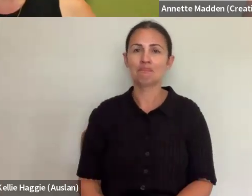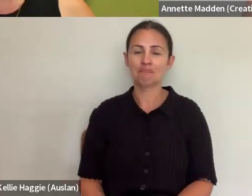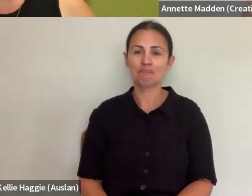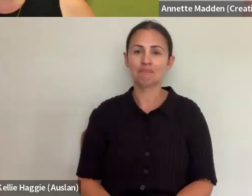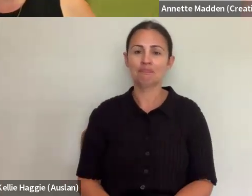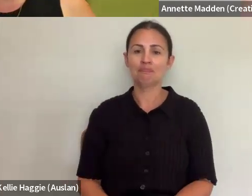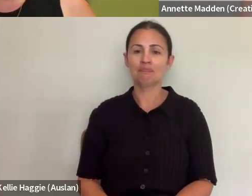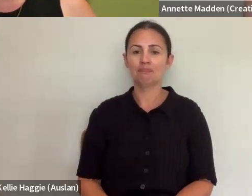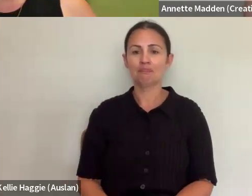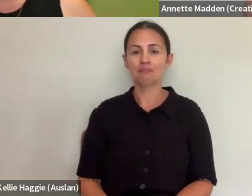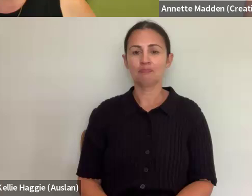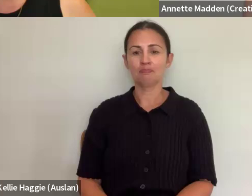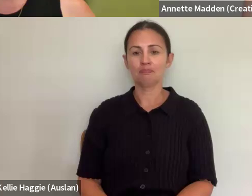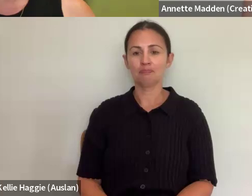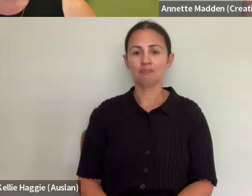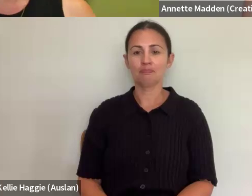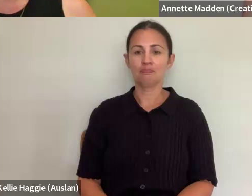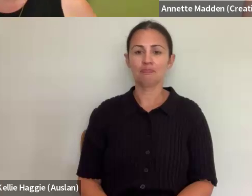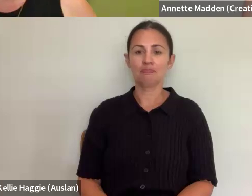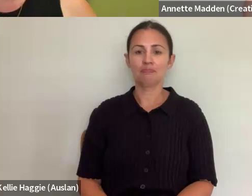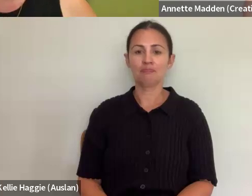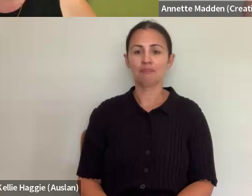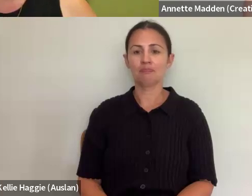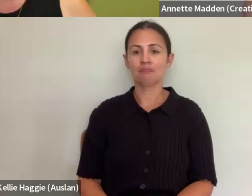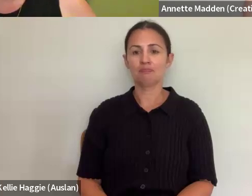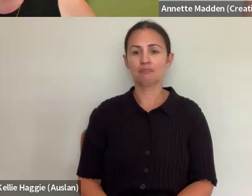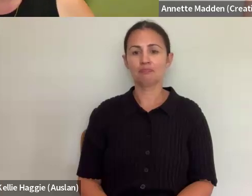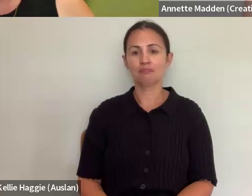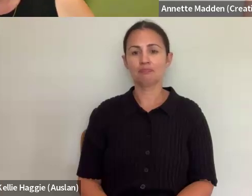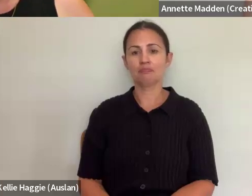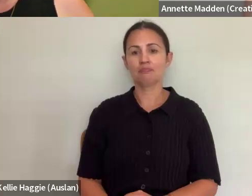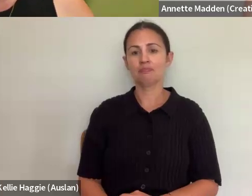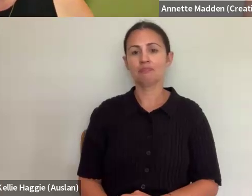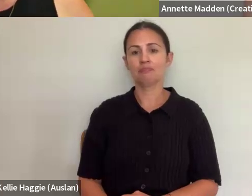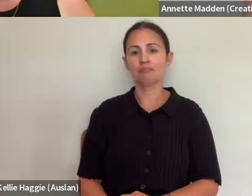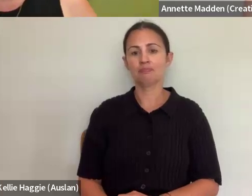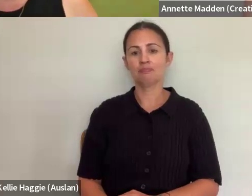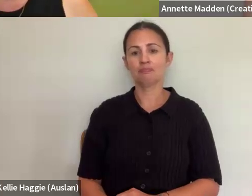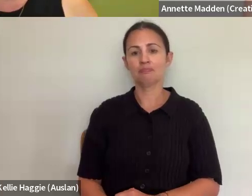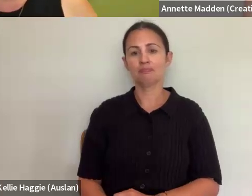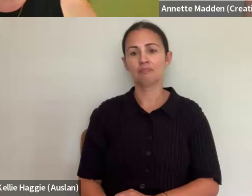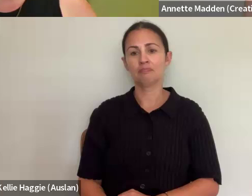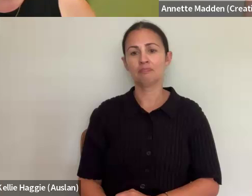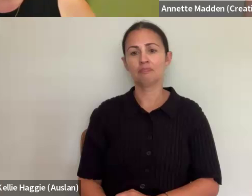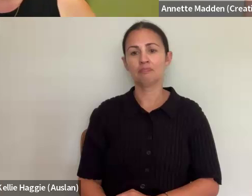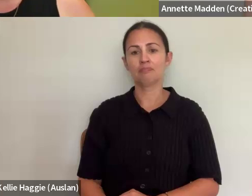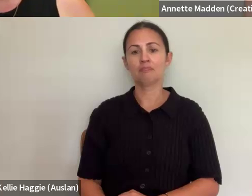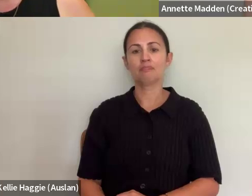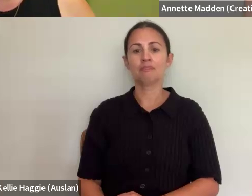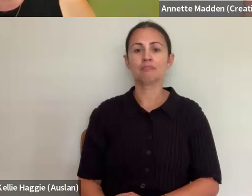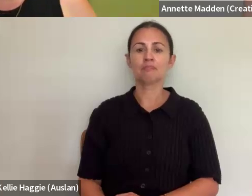or if it's contingent on a particular piece of funding, so the more information and clarity you can give, it helps to paint an accurate